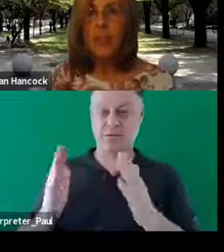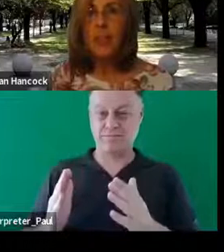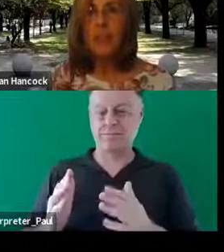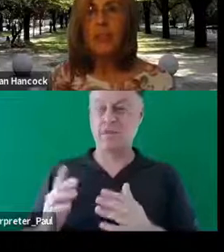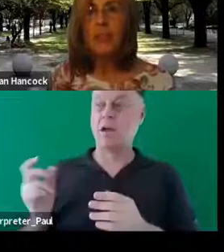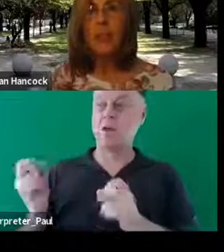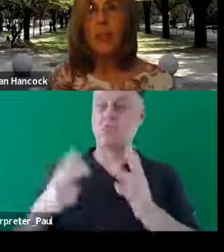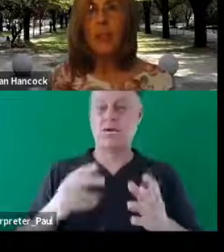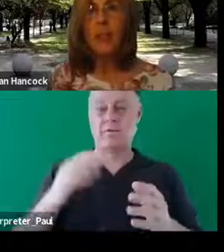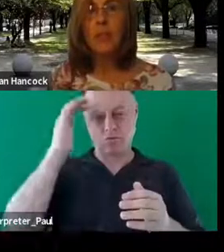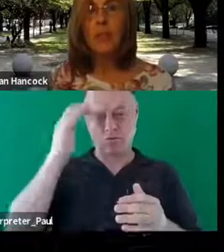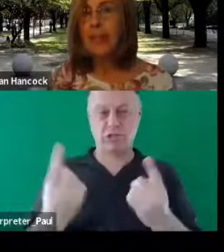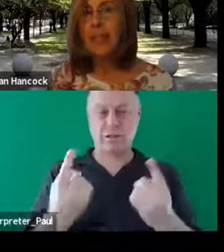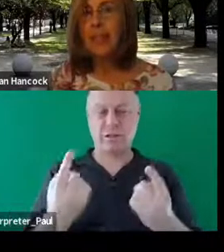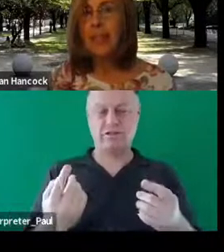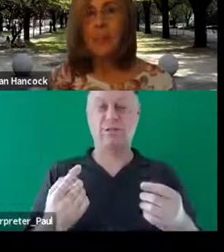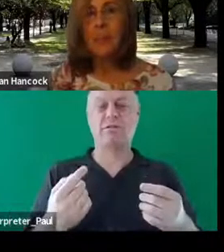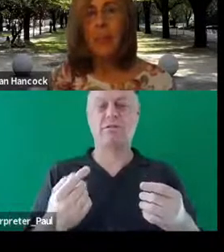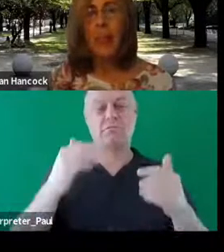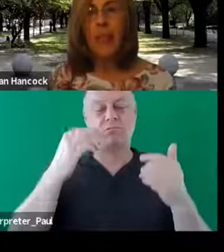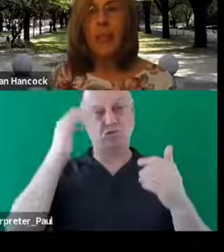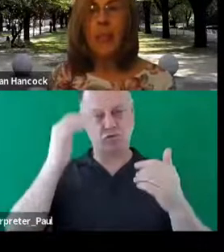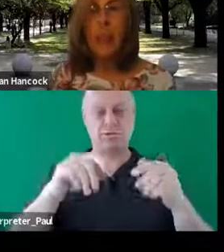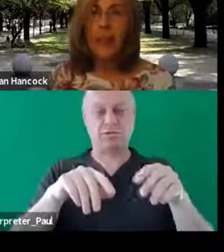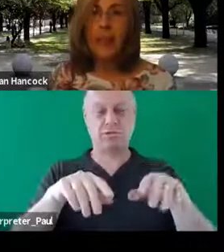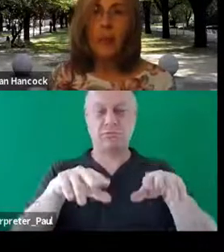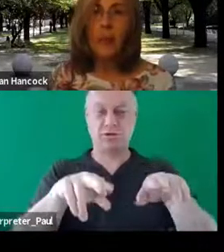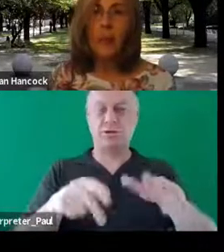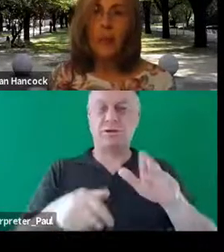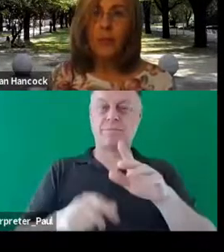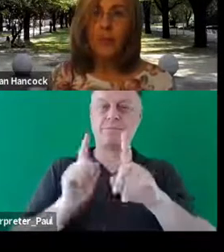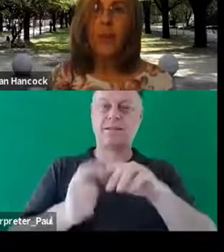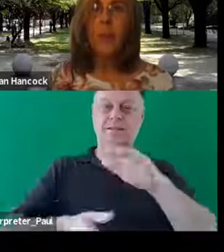other and they were introduced to their senior resident. Within a week of their arrival, however,